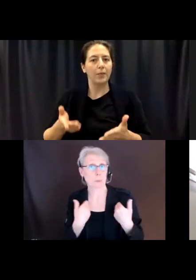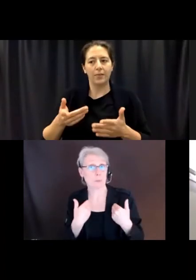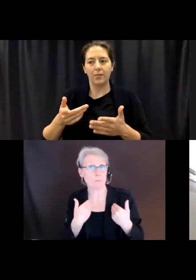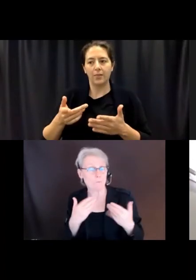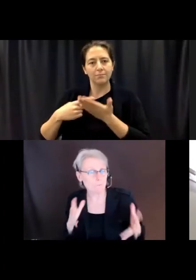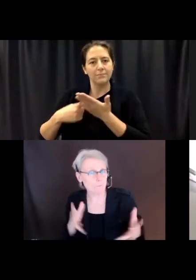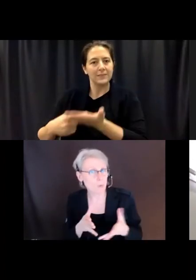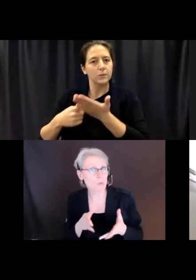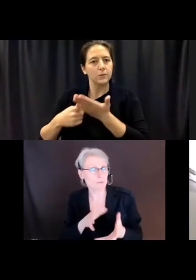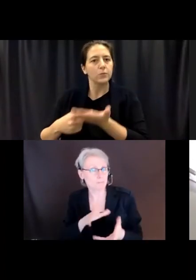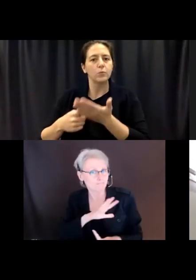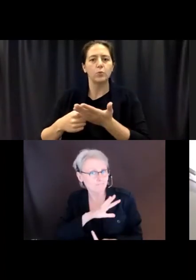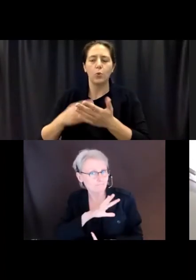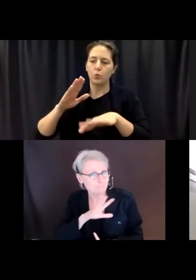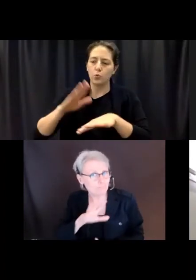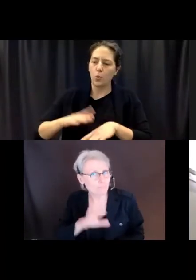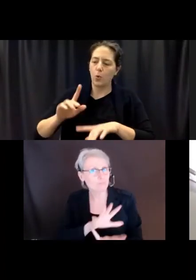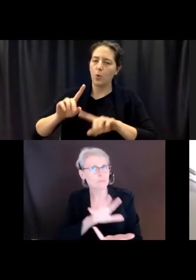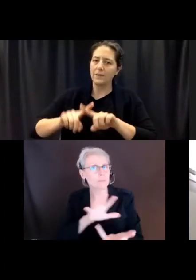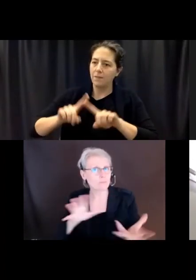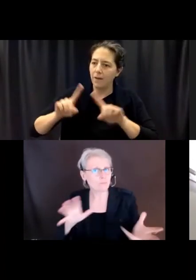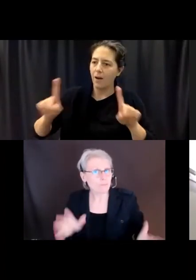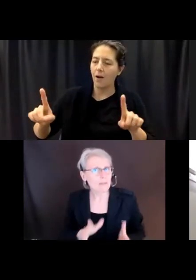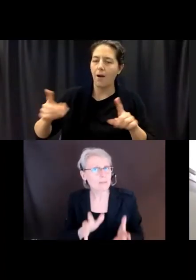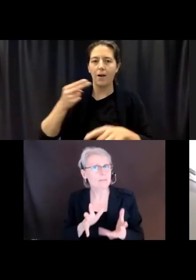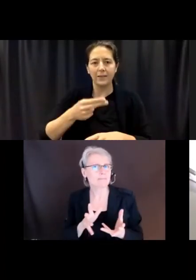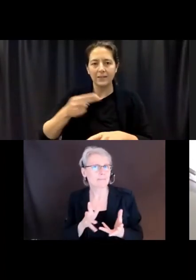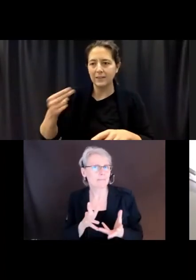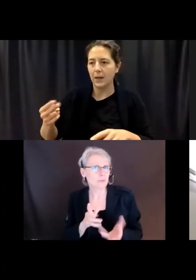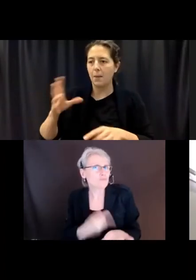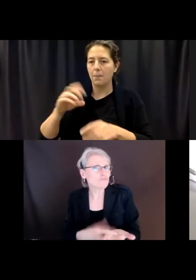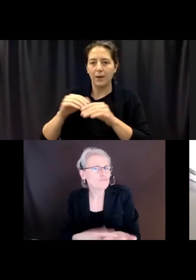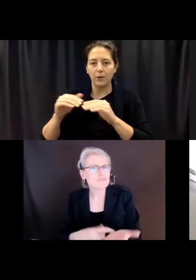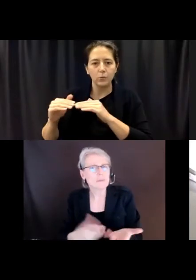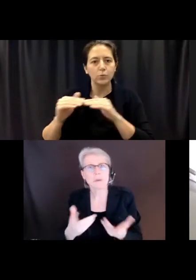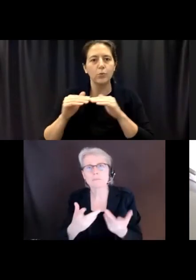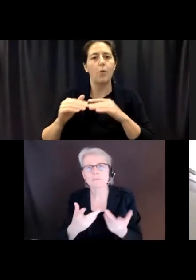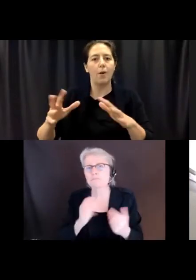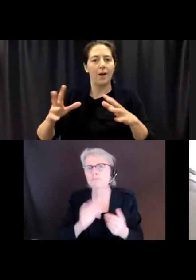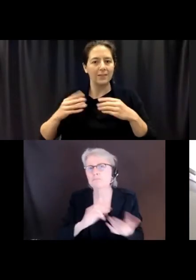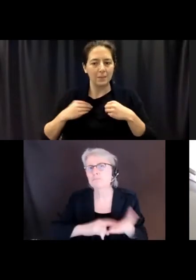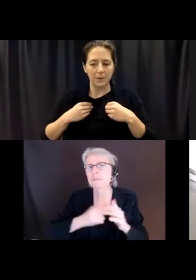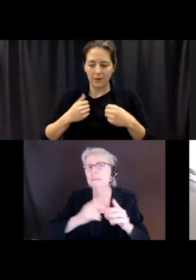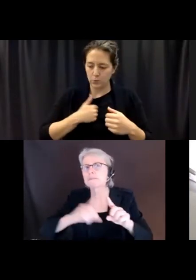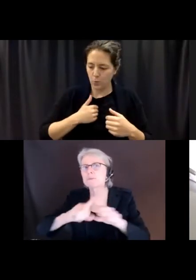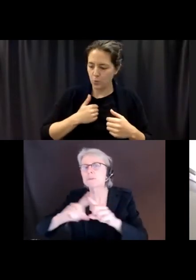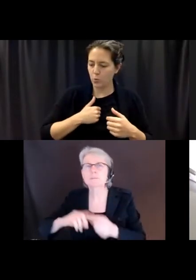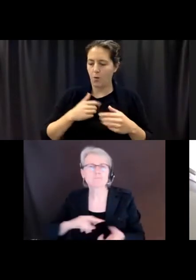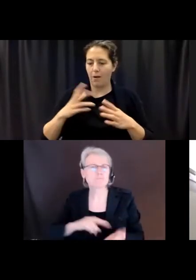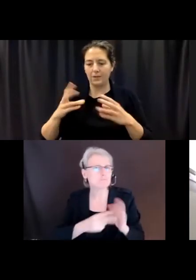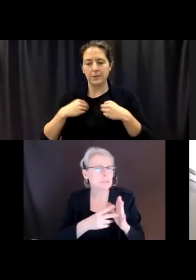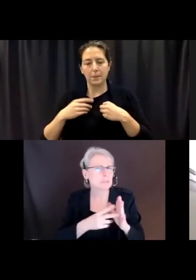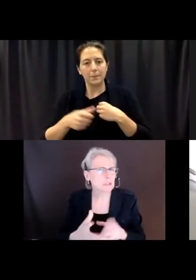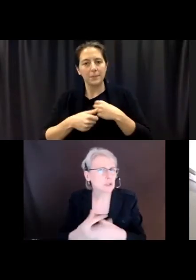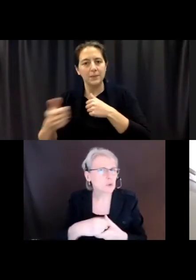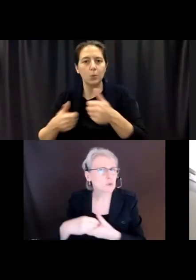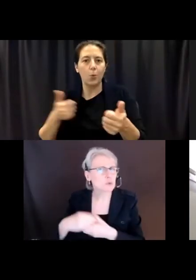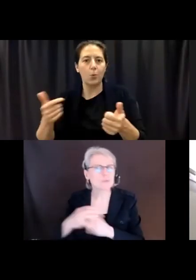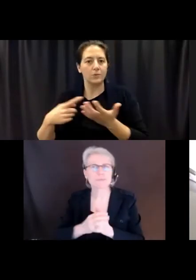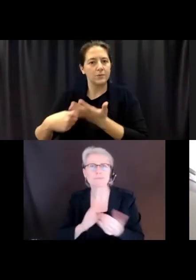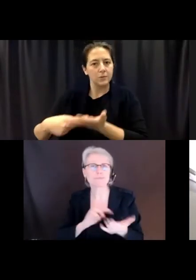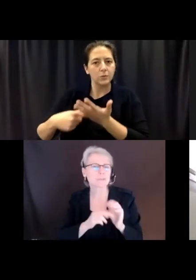AWAY START THESE DISCUSSIONS ABOUT INCLUSION, ACCEPTANCE OF YOUR OWN BODY, OF OTHER PEOPLE.